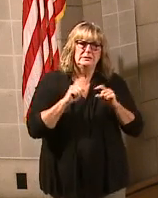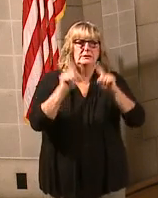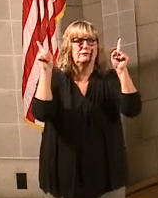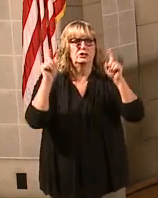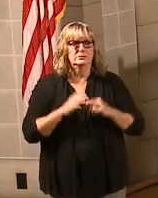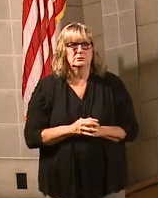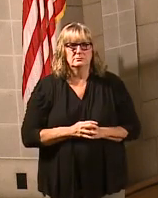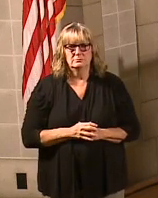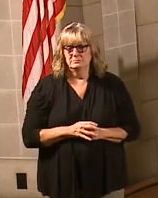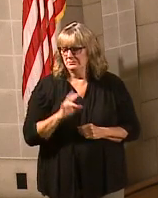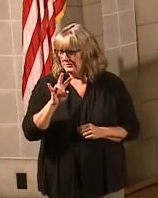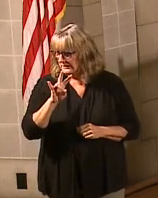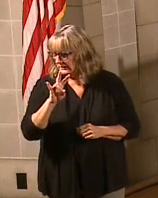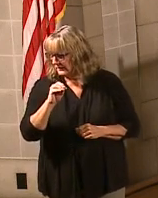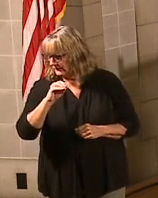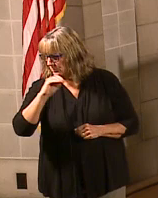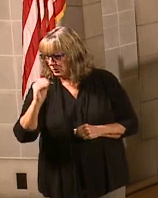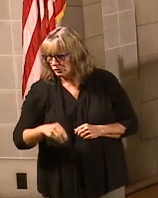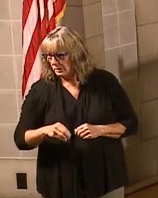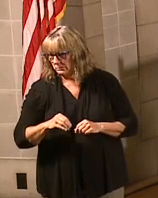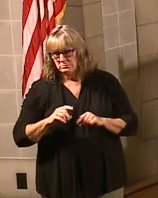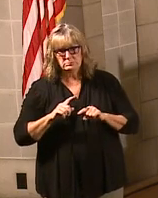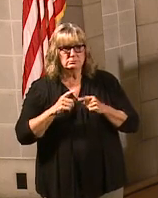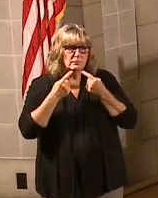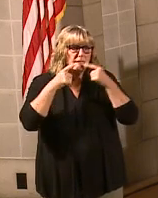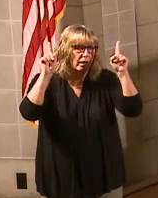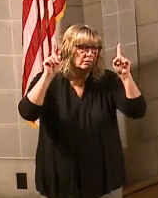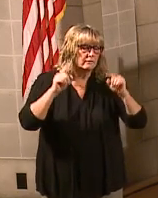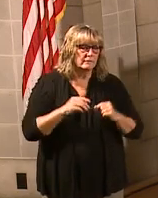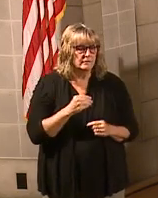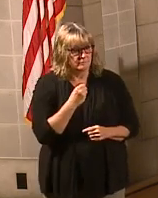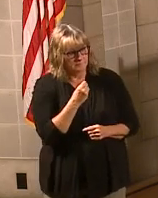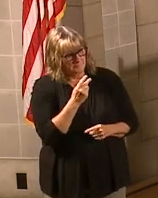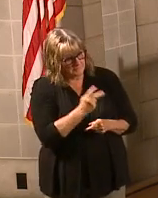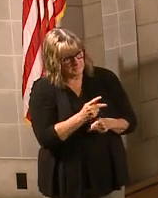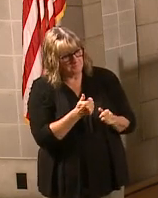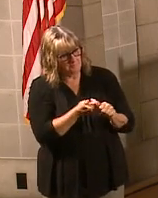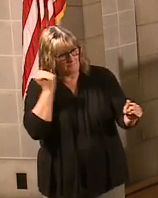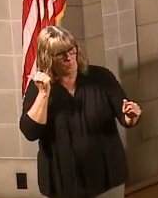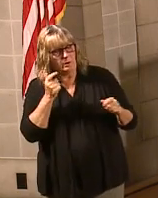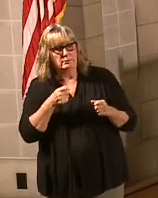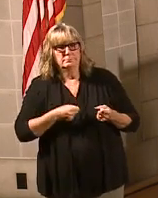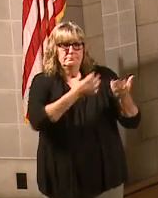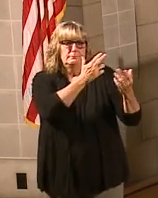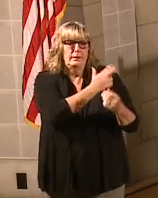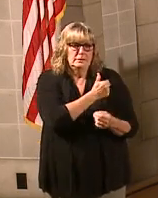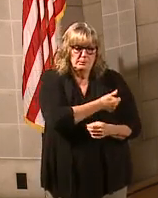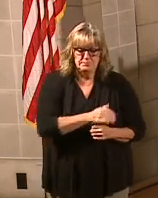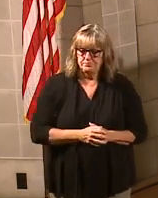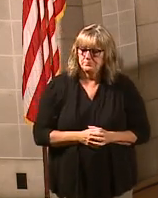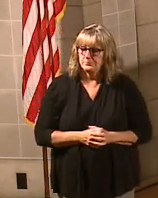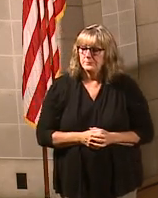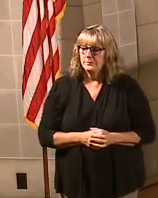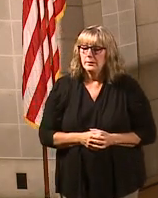PATIENTS EARLY BECAUSE IT WILL MAKE A HUGE DIFFERENCE AS